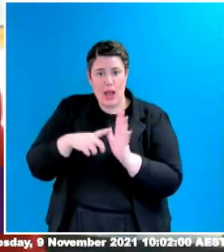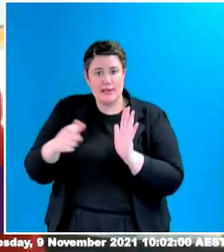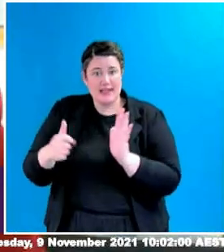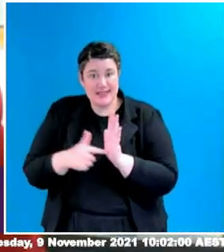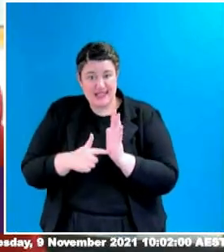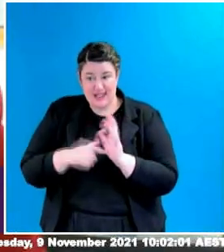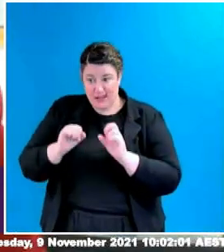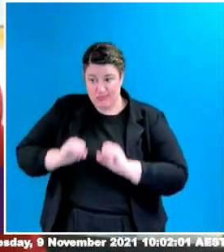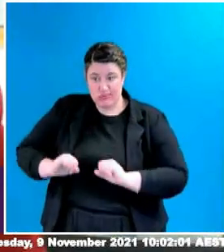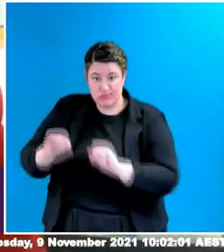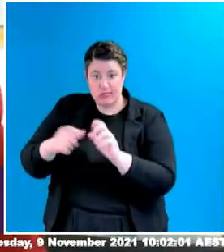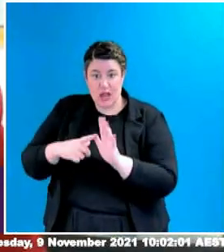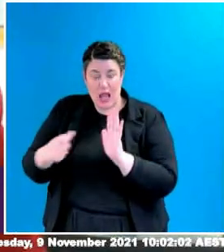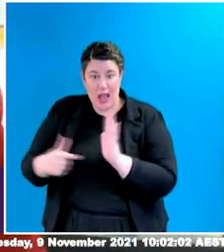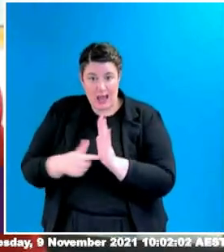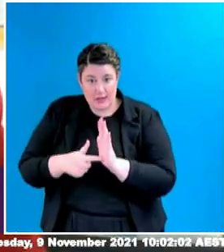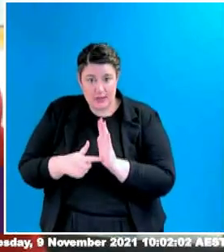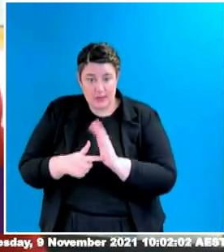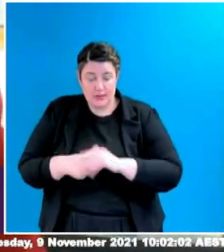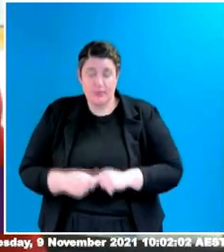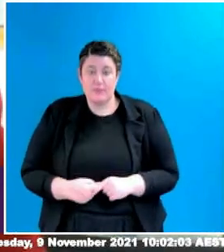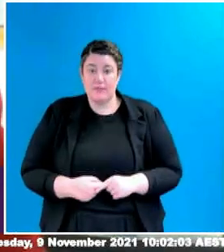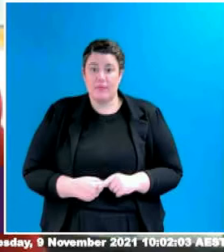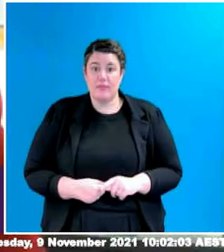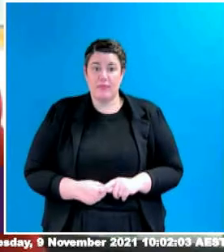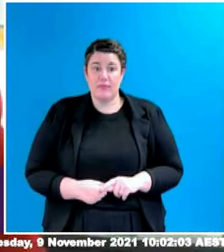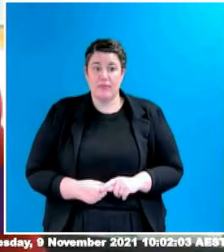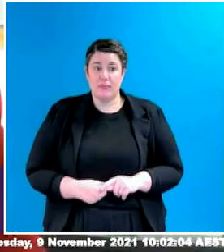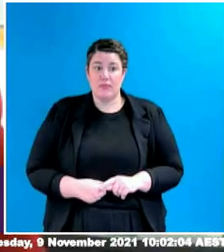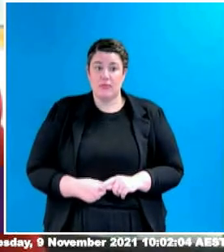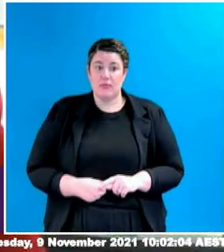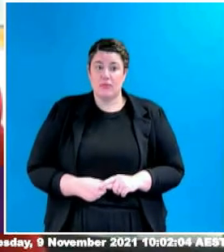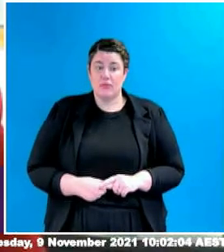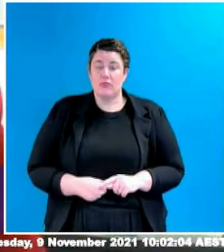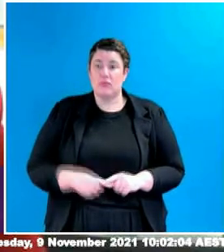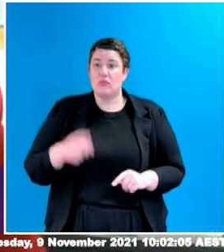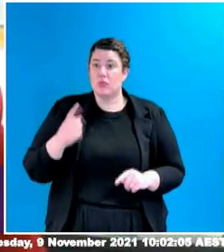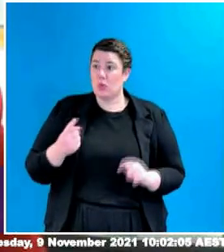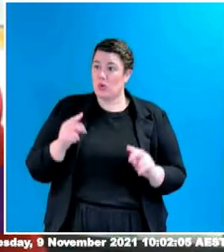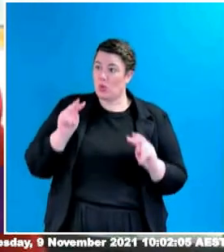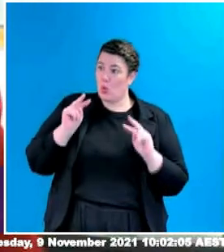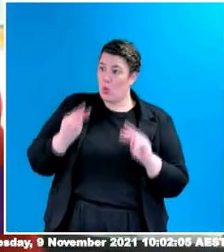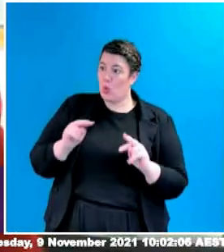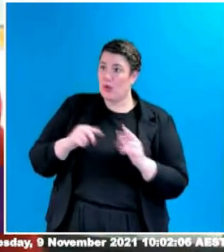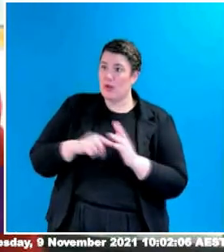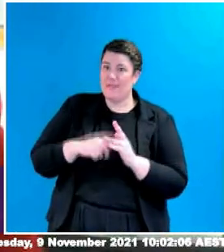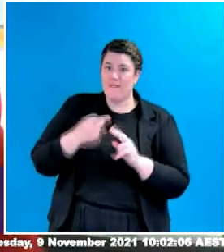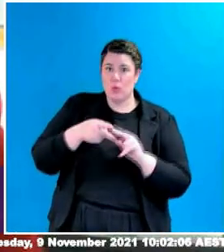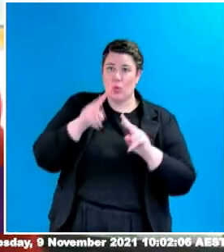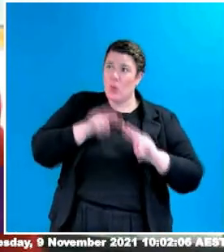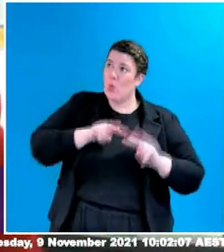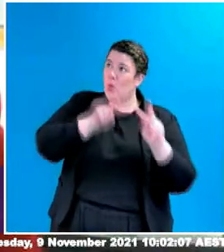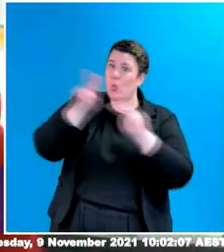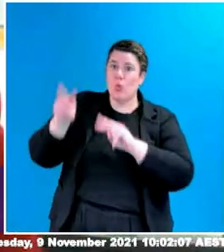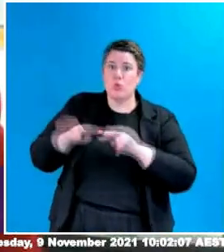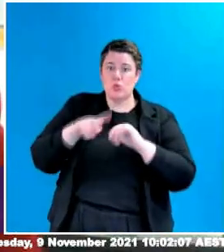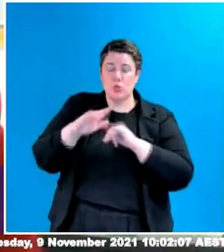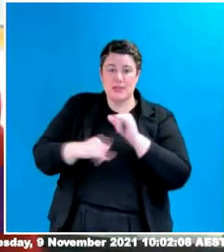So has the experience in the ACT been one of looking to international law or